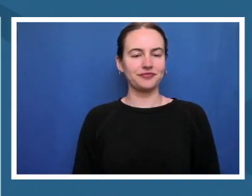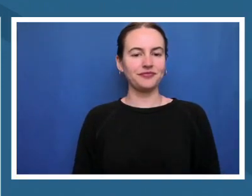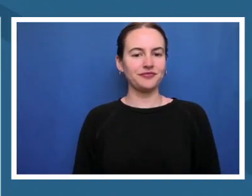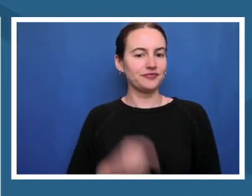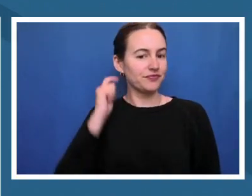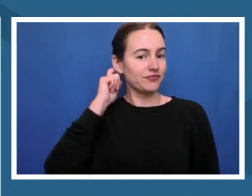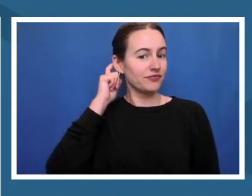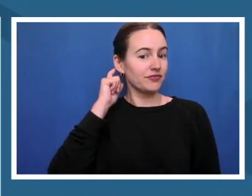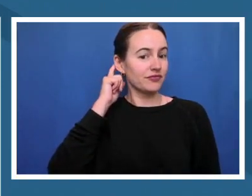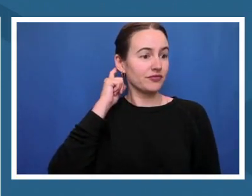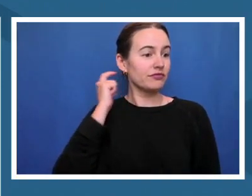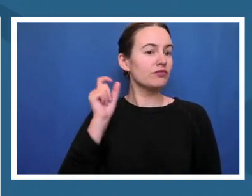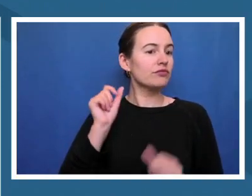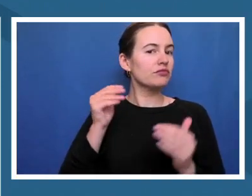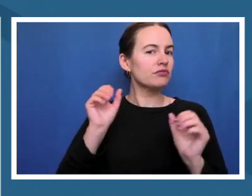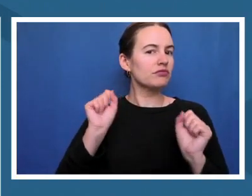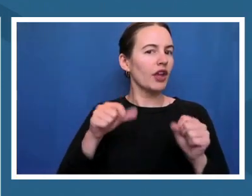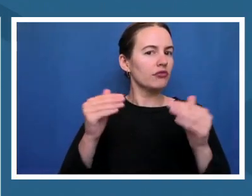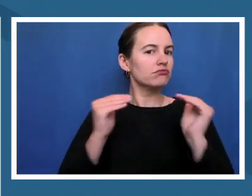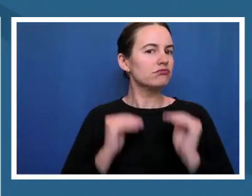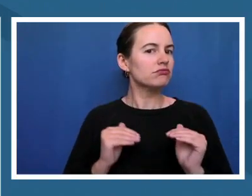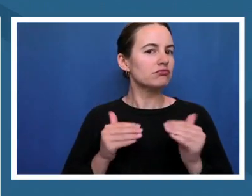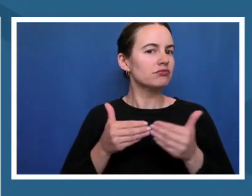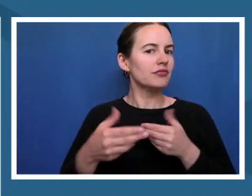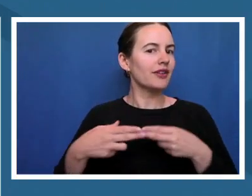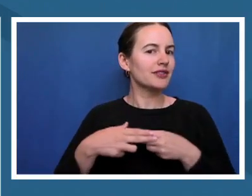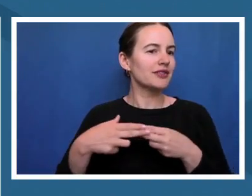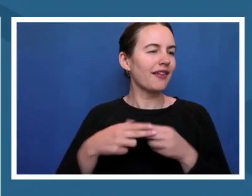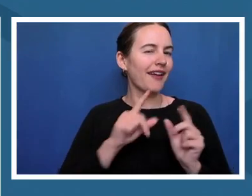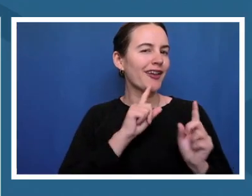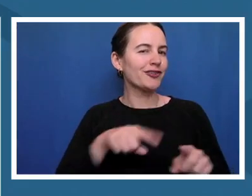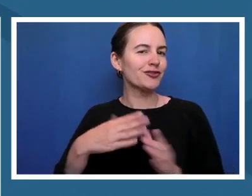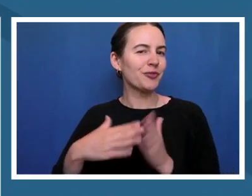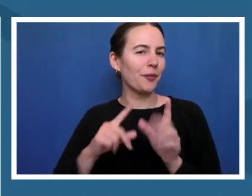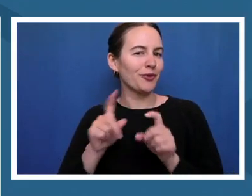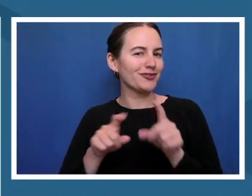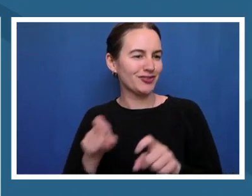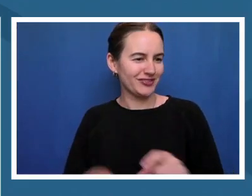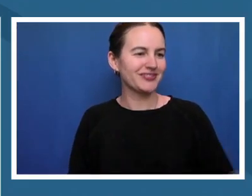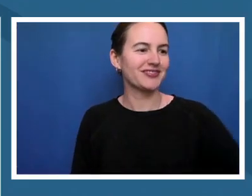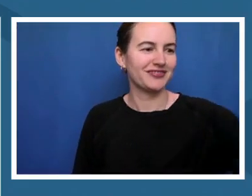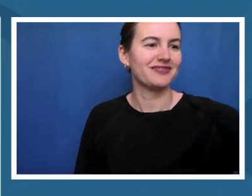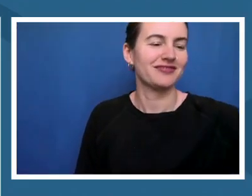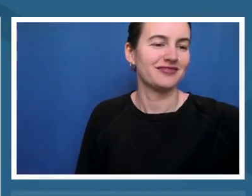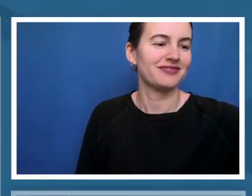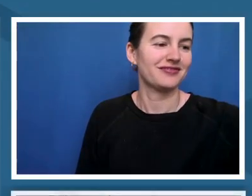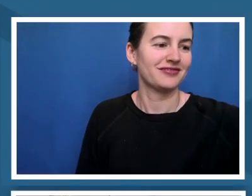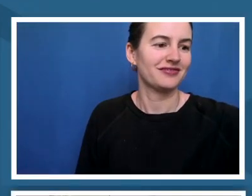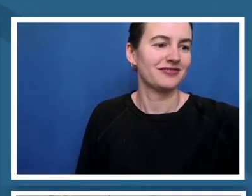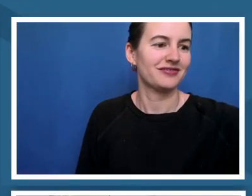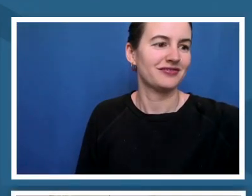next slide because this will answer some of our questions that are coming up because we're hearing a lot of